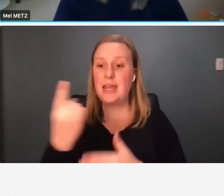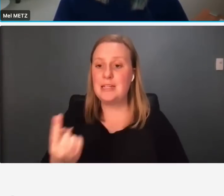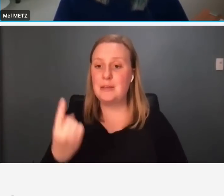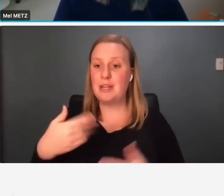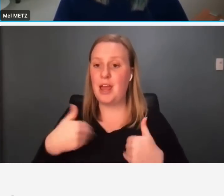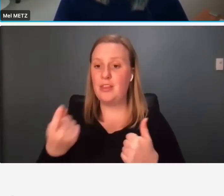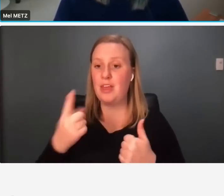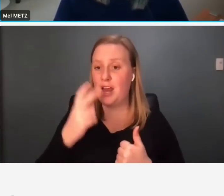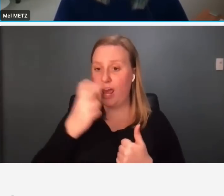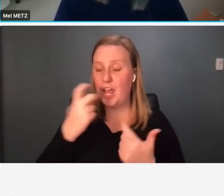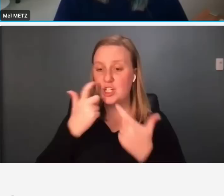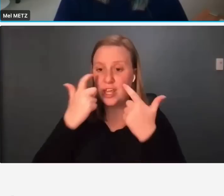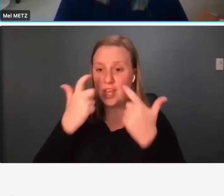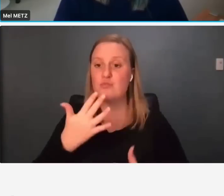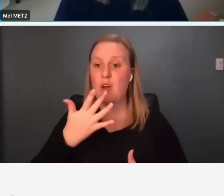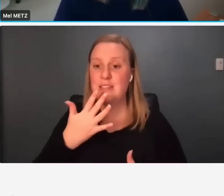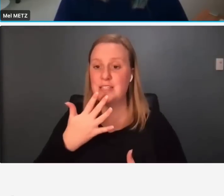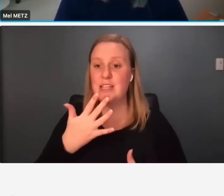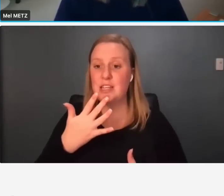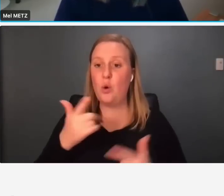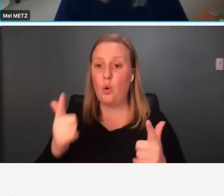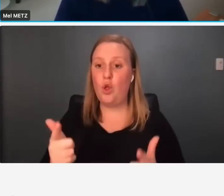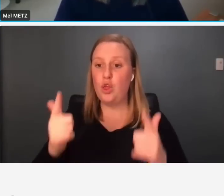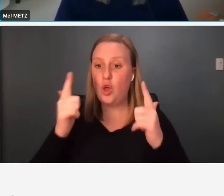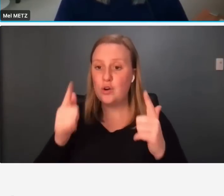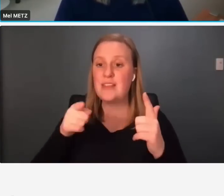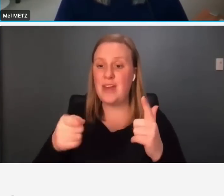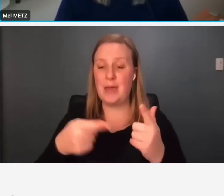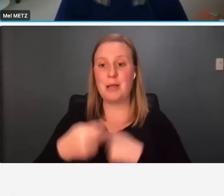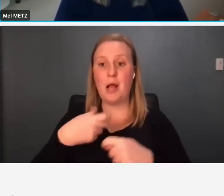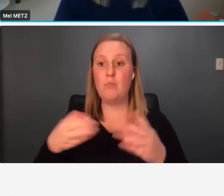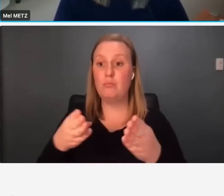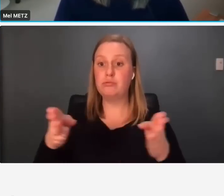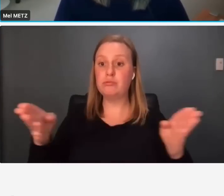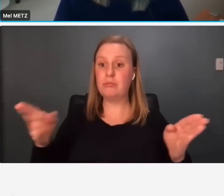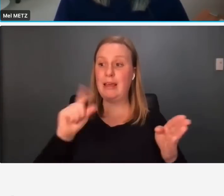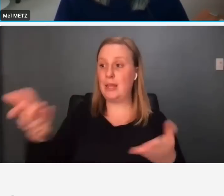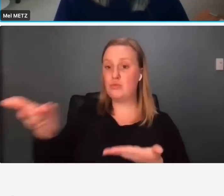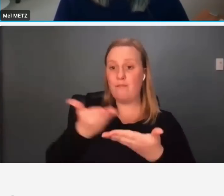Pricing Authority to provide pricing and costing advice to Government on aged care and addresses